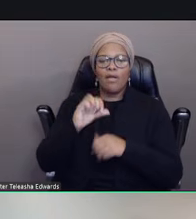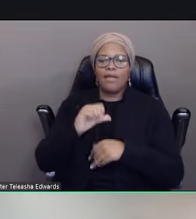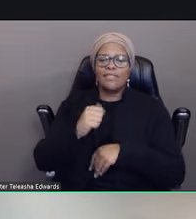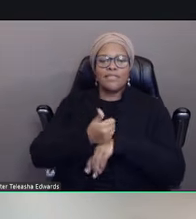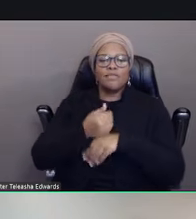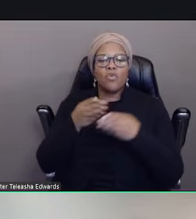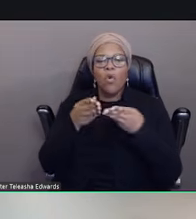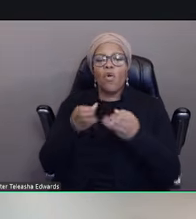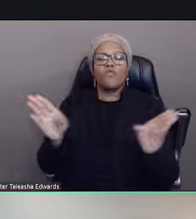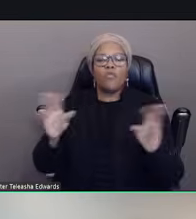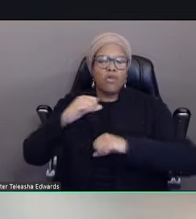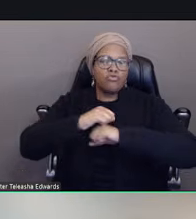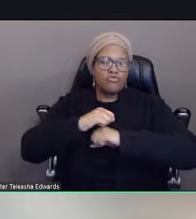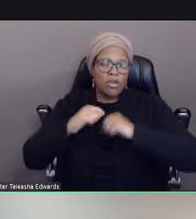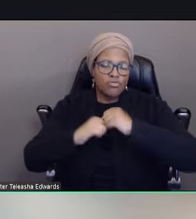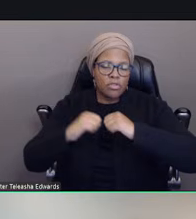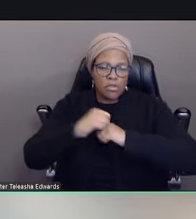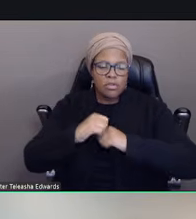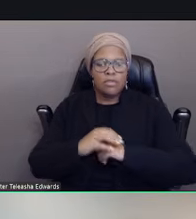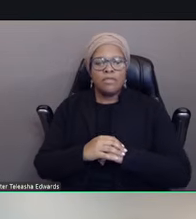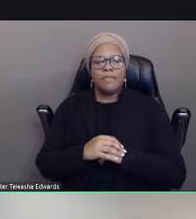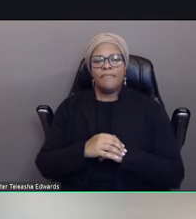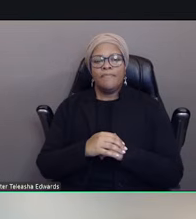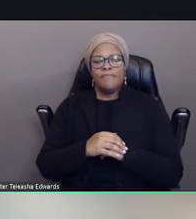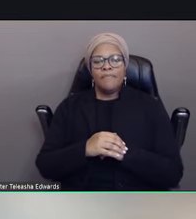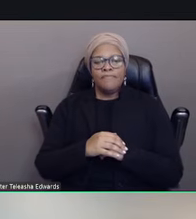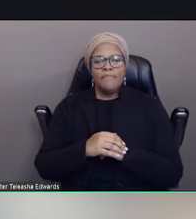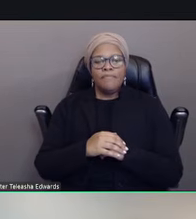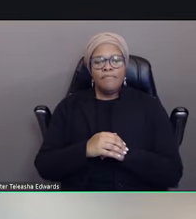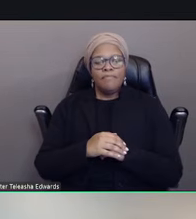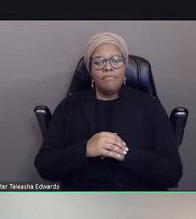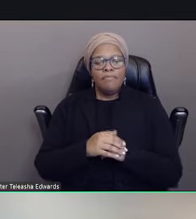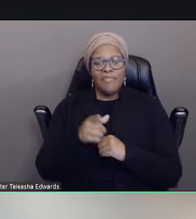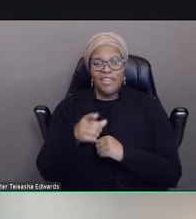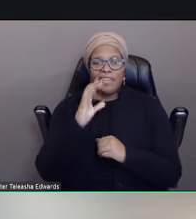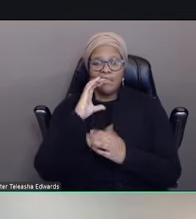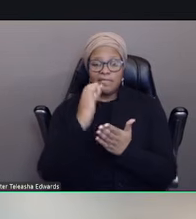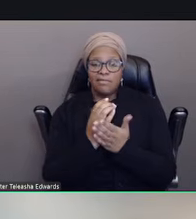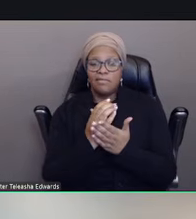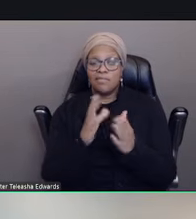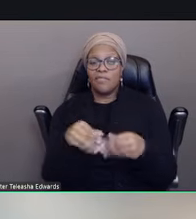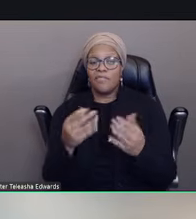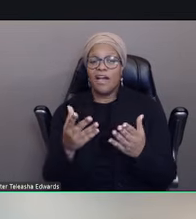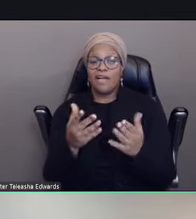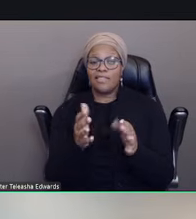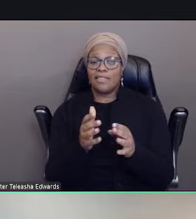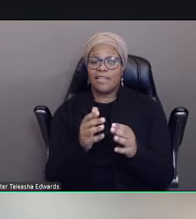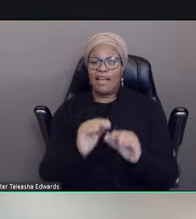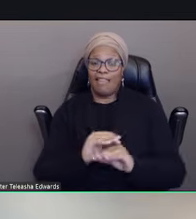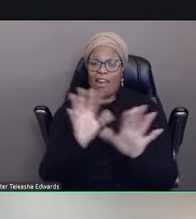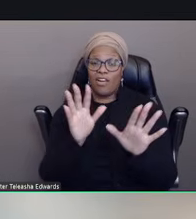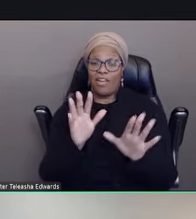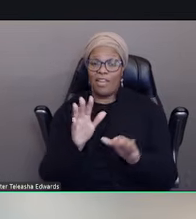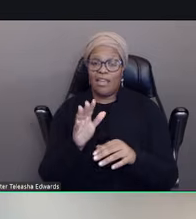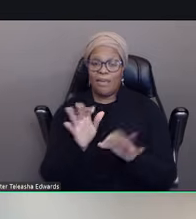structure. And this provides some um clarity about some key next steps that the roots hub